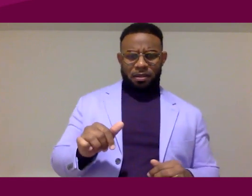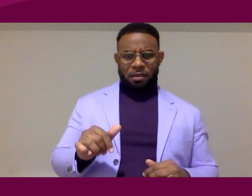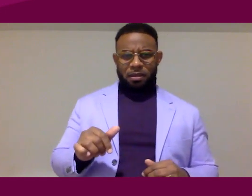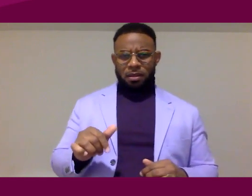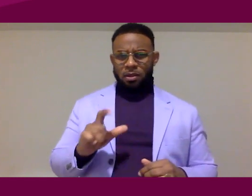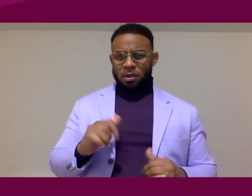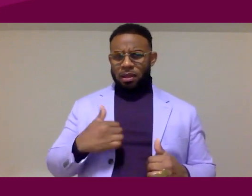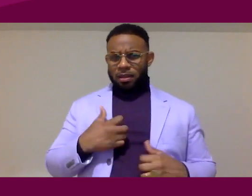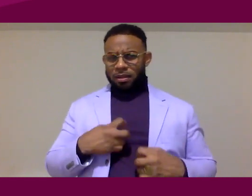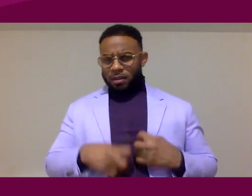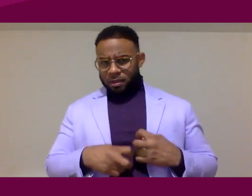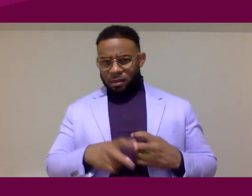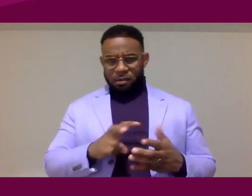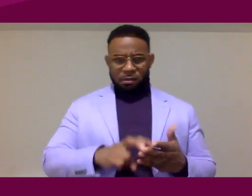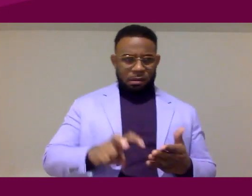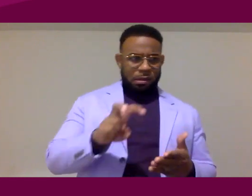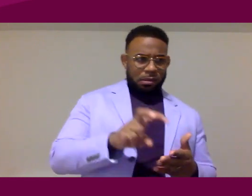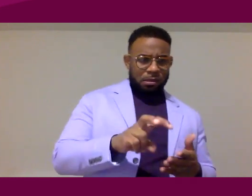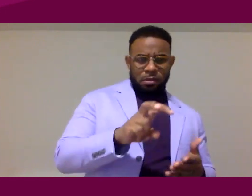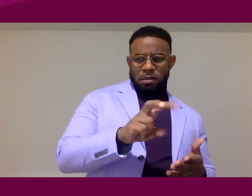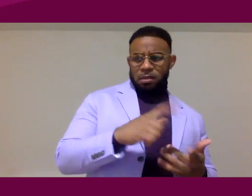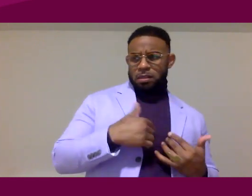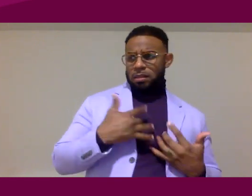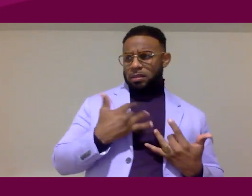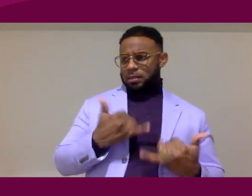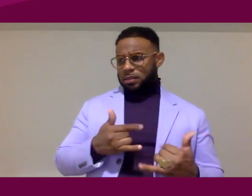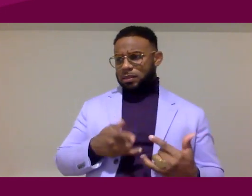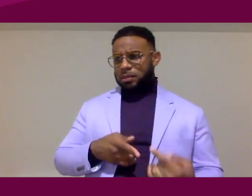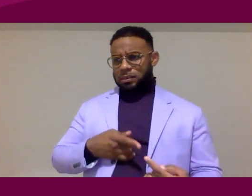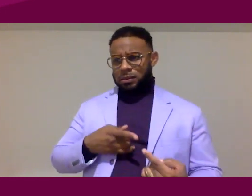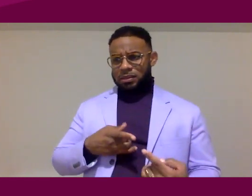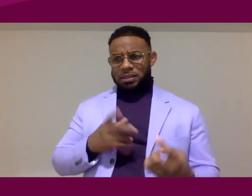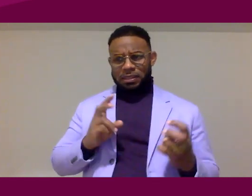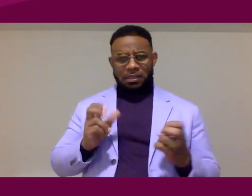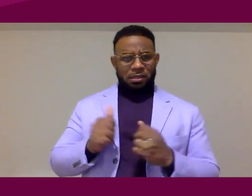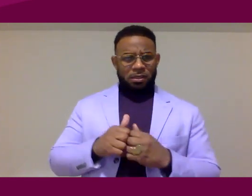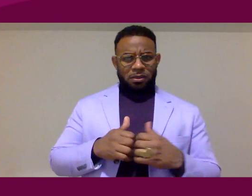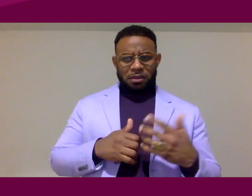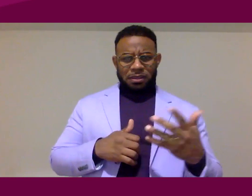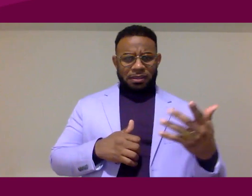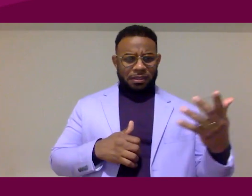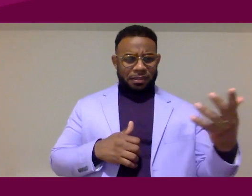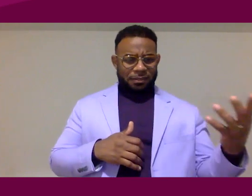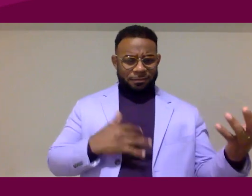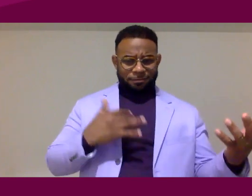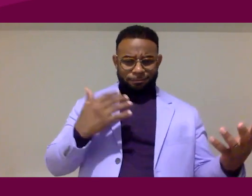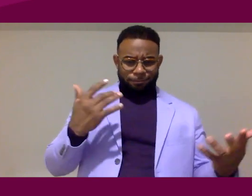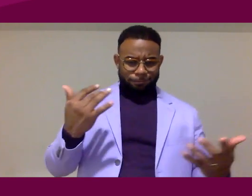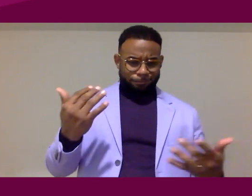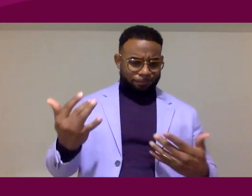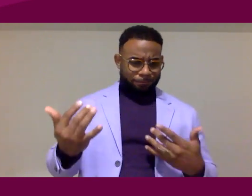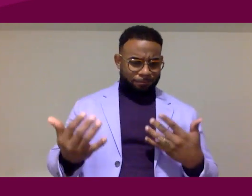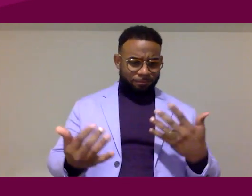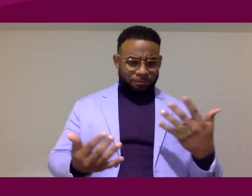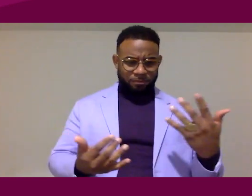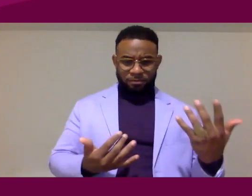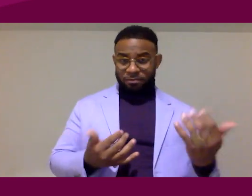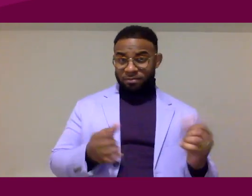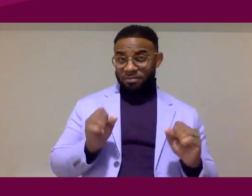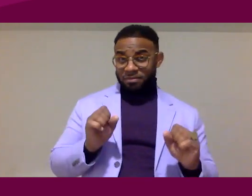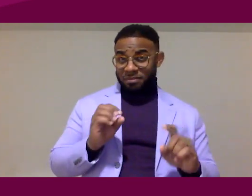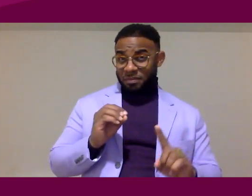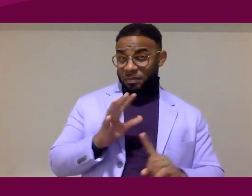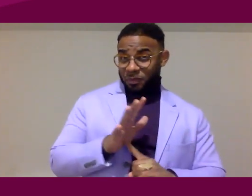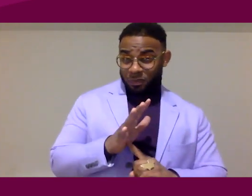have difficulty traveling, who have still issues with possible exposure because COVID